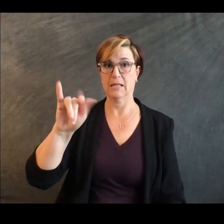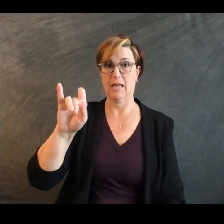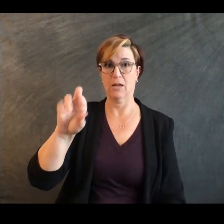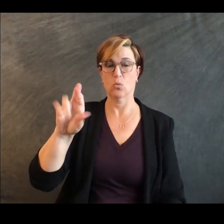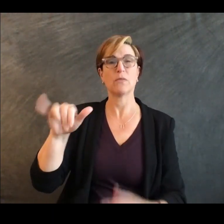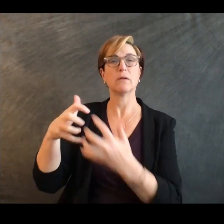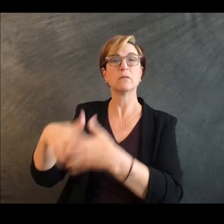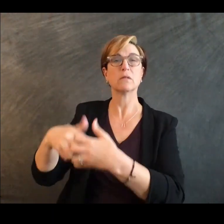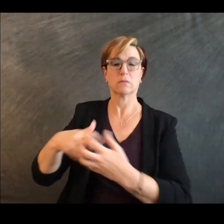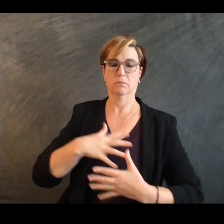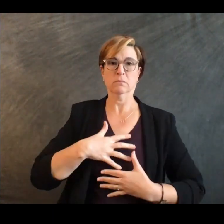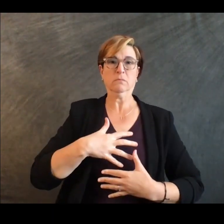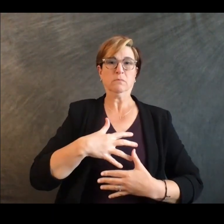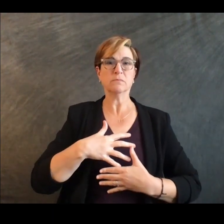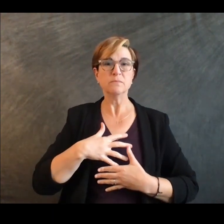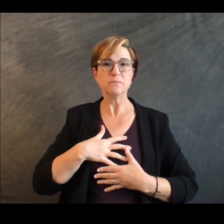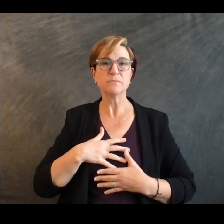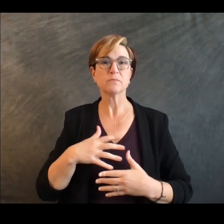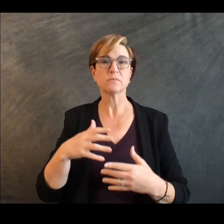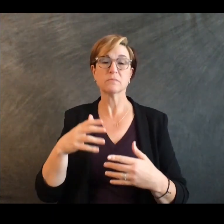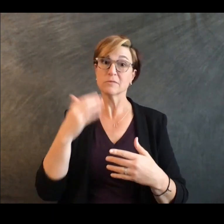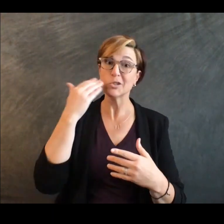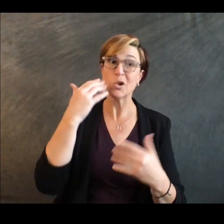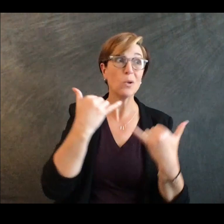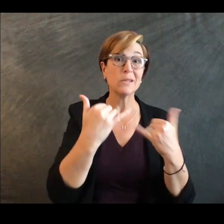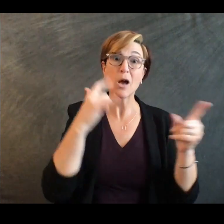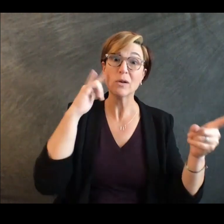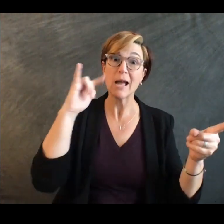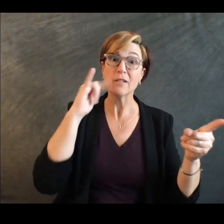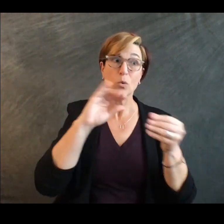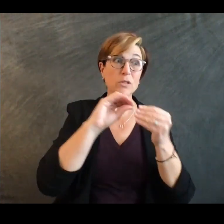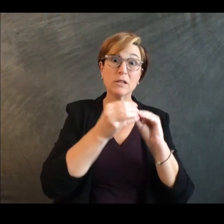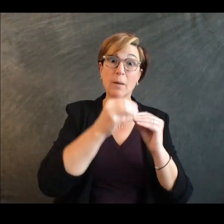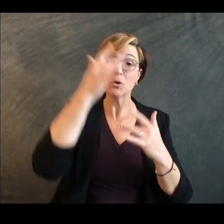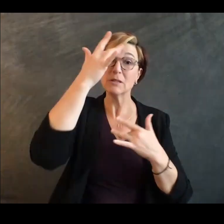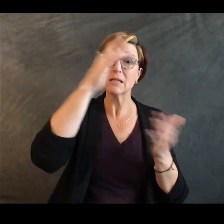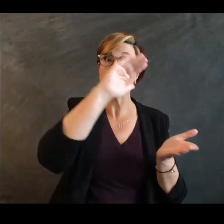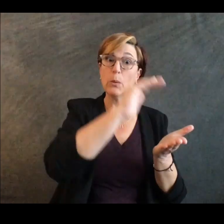California was great they sent some back which they won't need and Washington